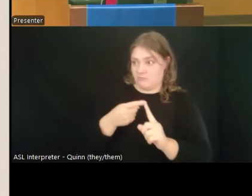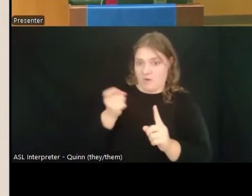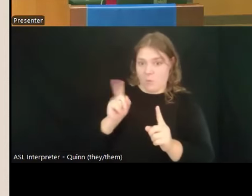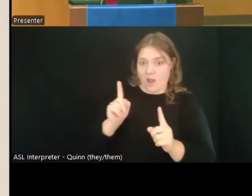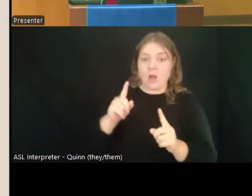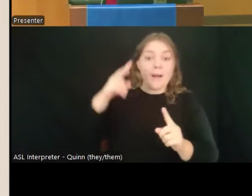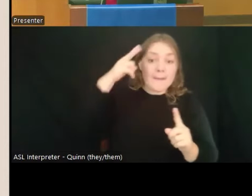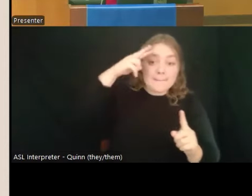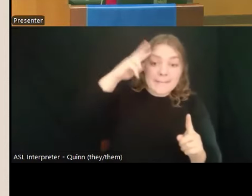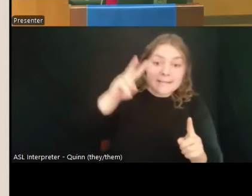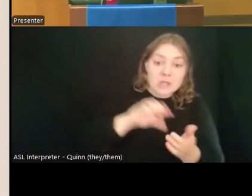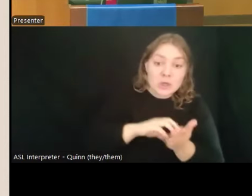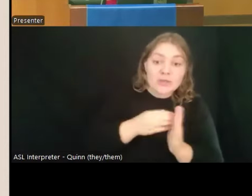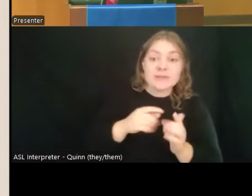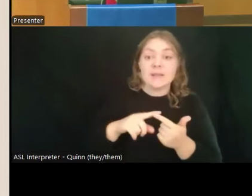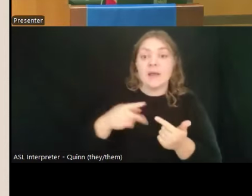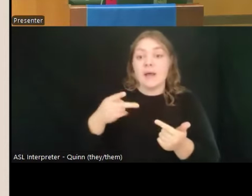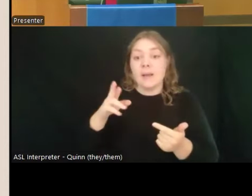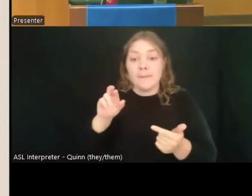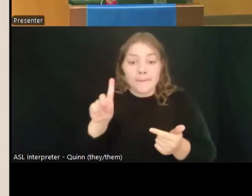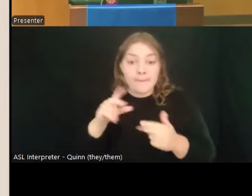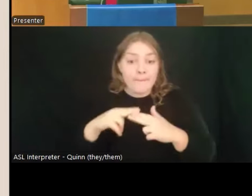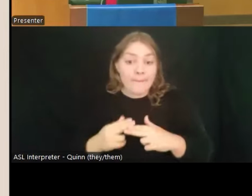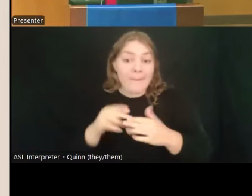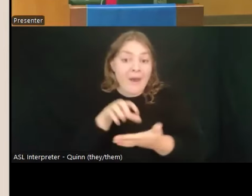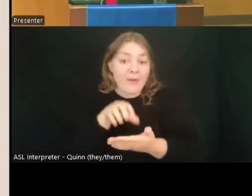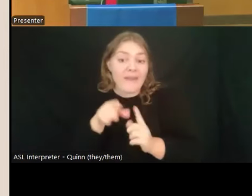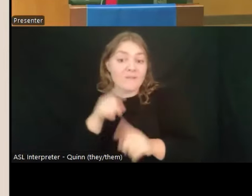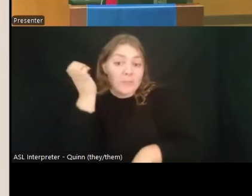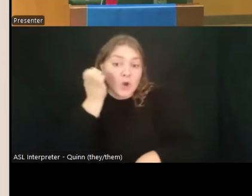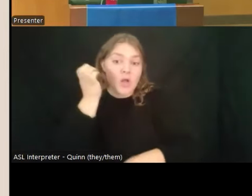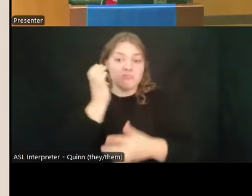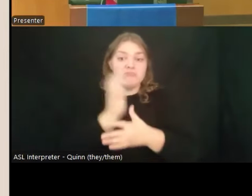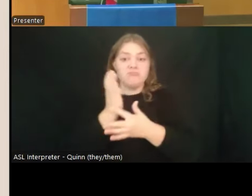cookies or the pound cake from Europe and things like that so we're making sure that we identify